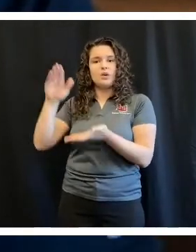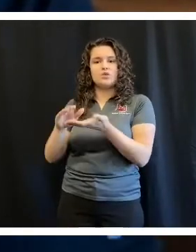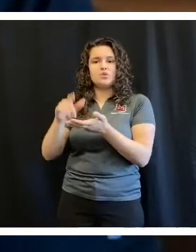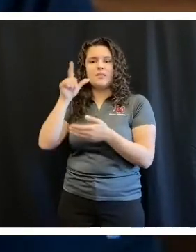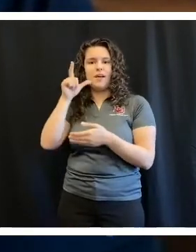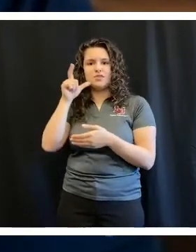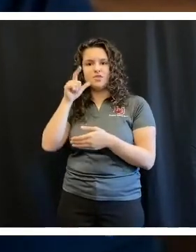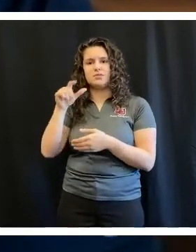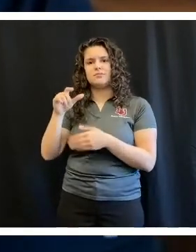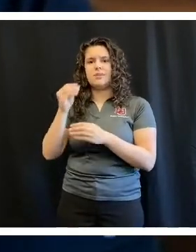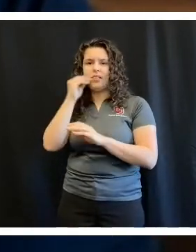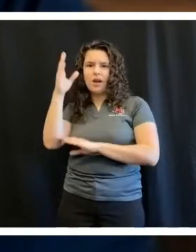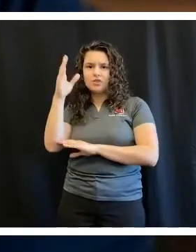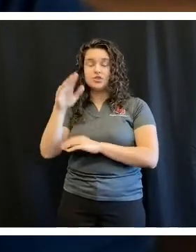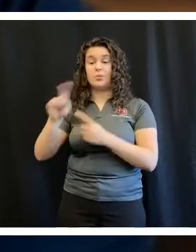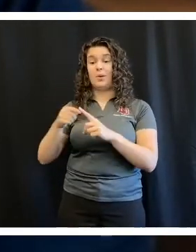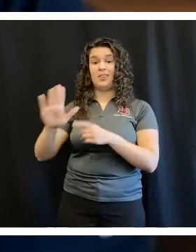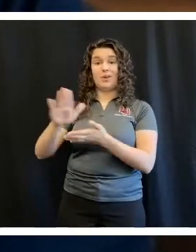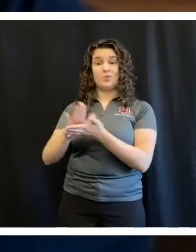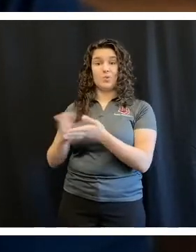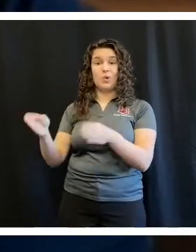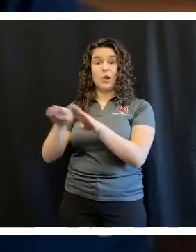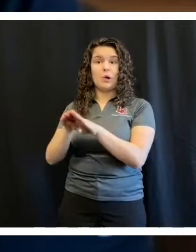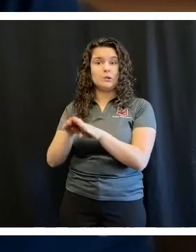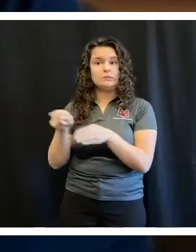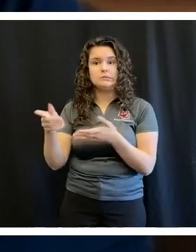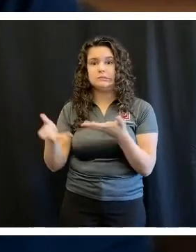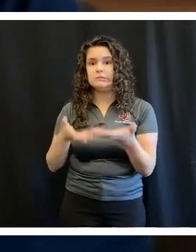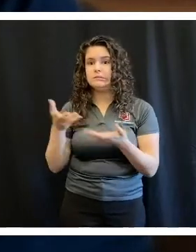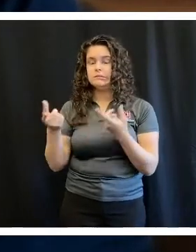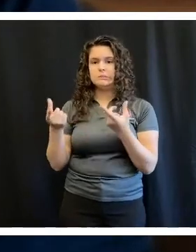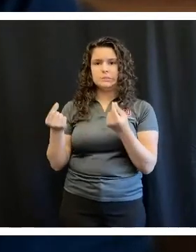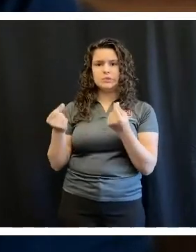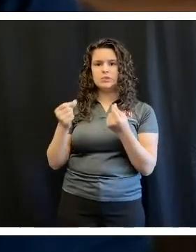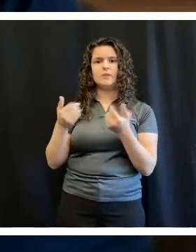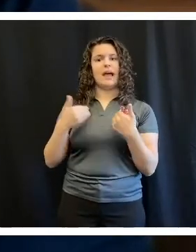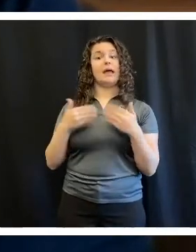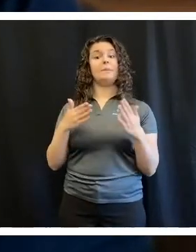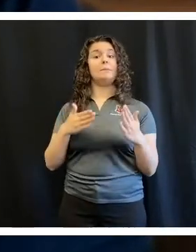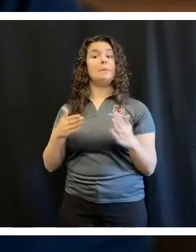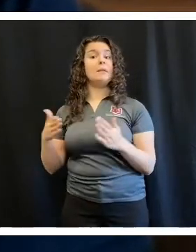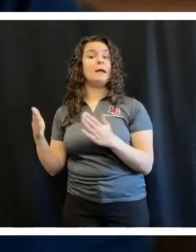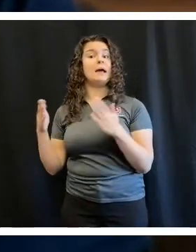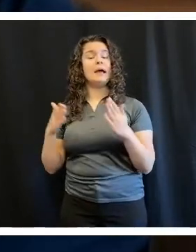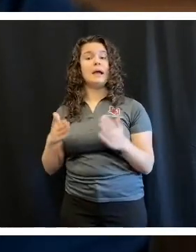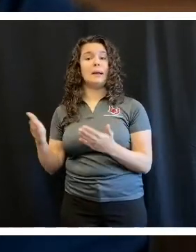that didn't have an LMS in place. They had a plan that they might get an LMS over maybe the next year and a half,